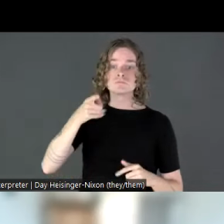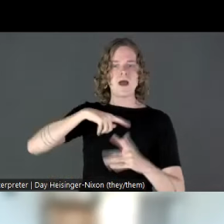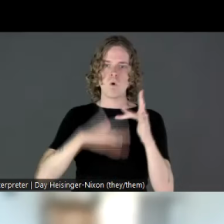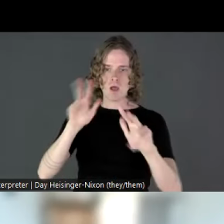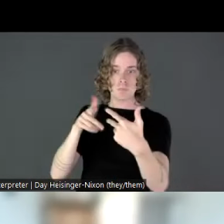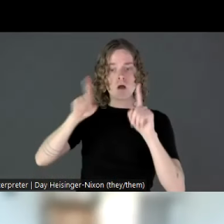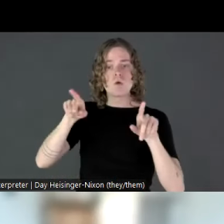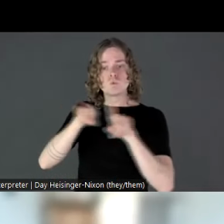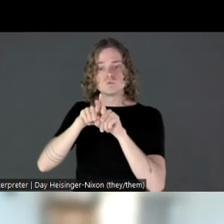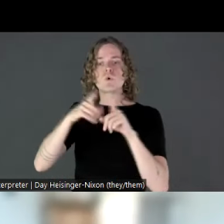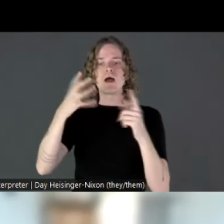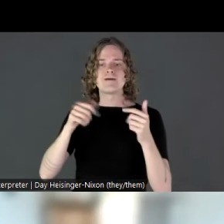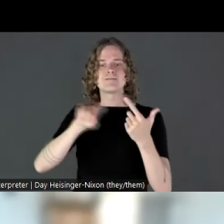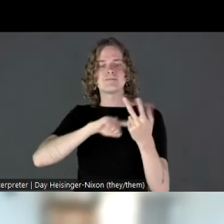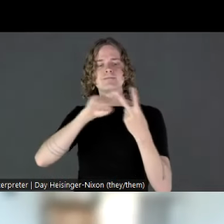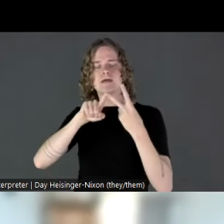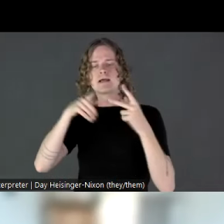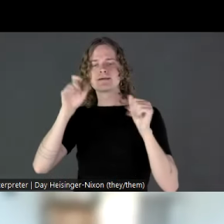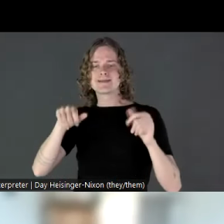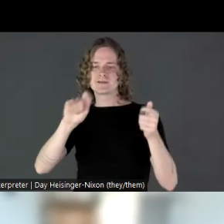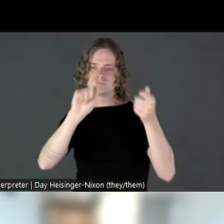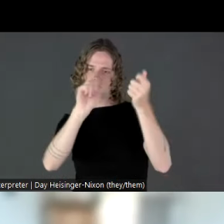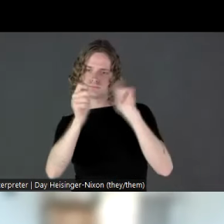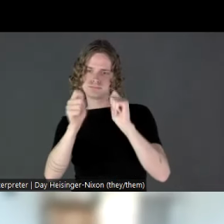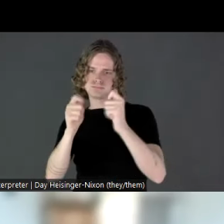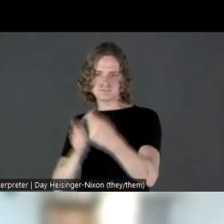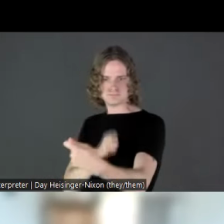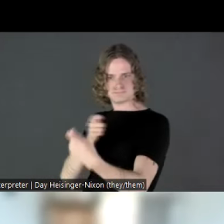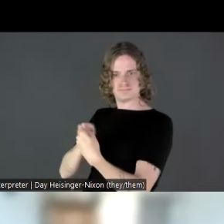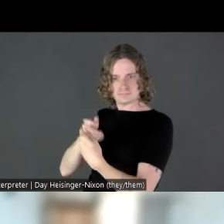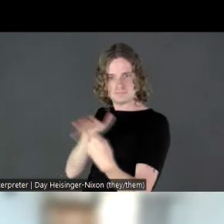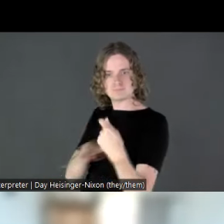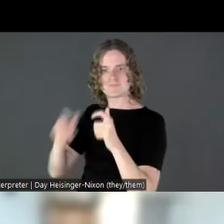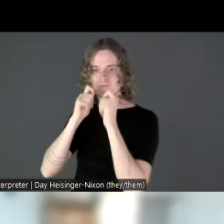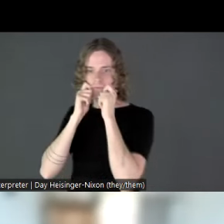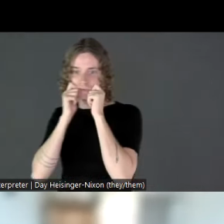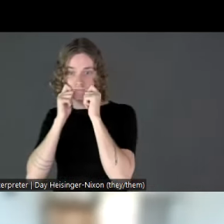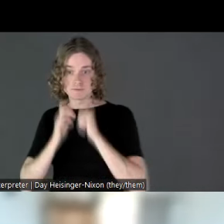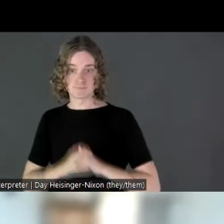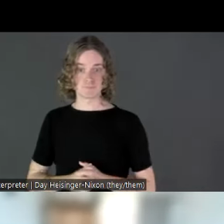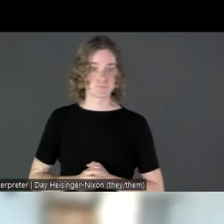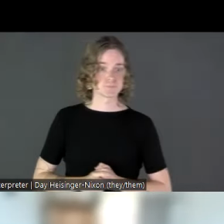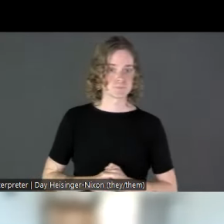face to face facilitation mode. Secondly, we have an online training module.